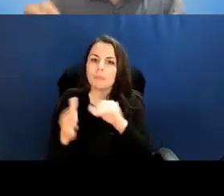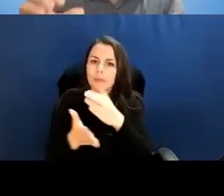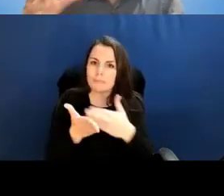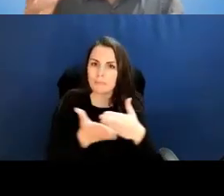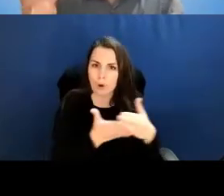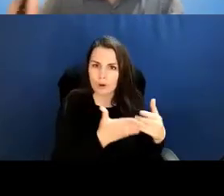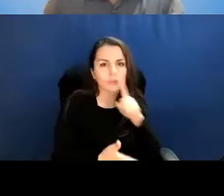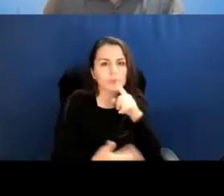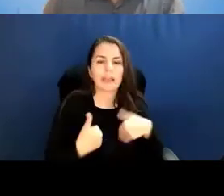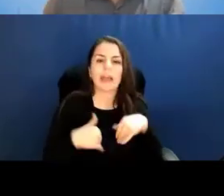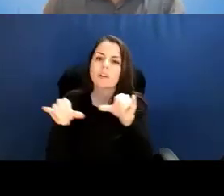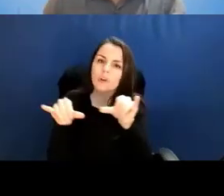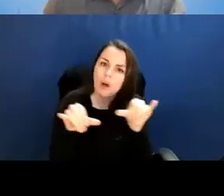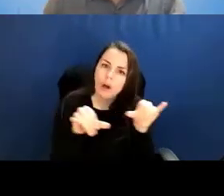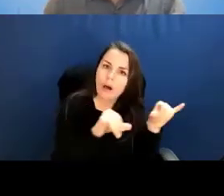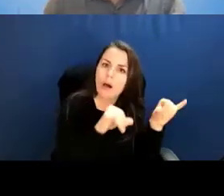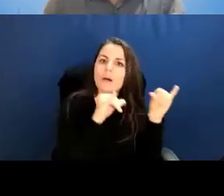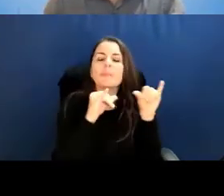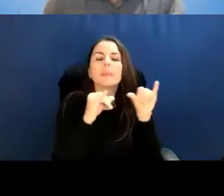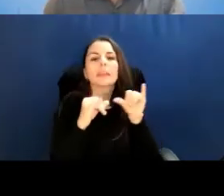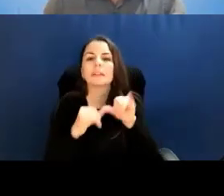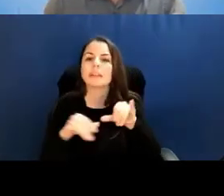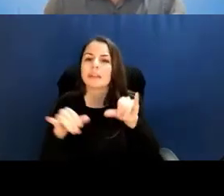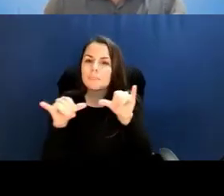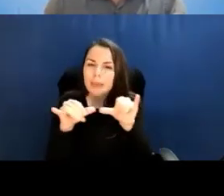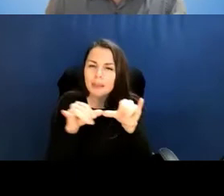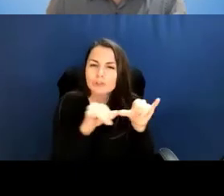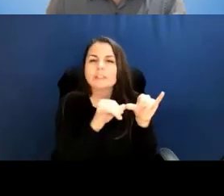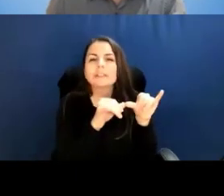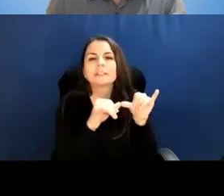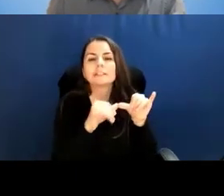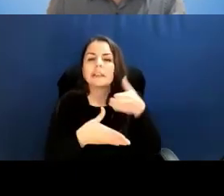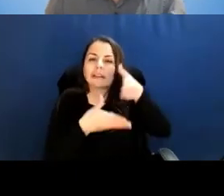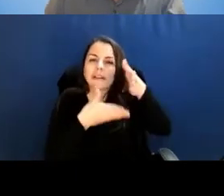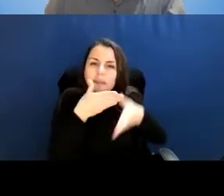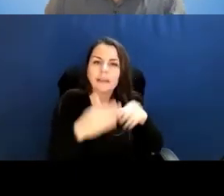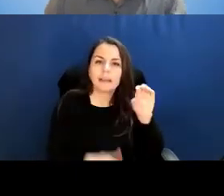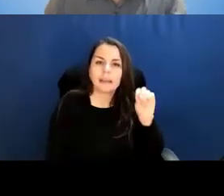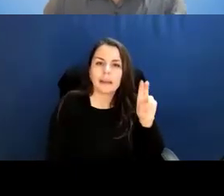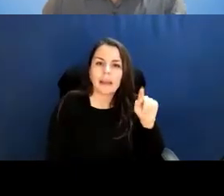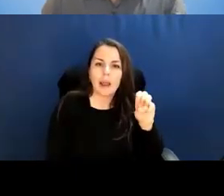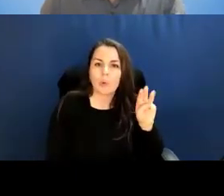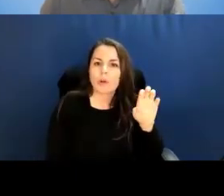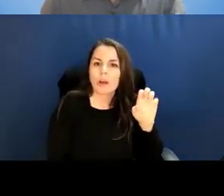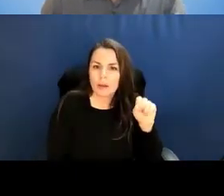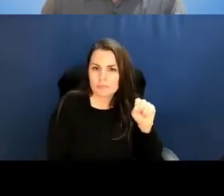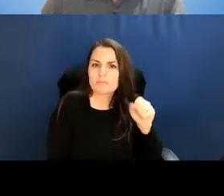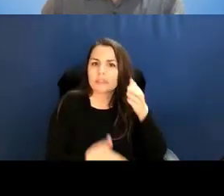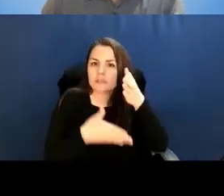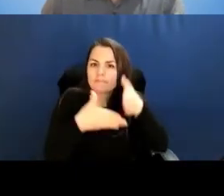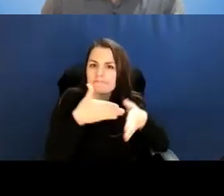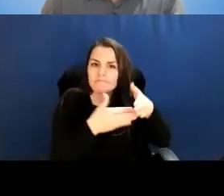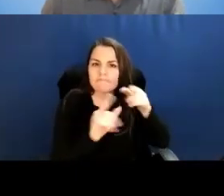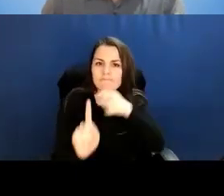and we are capturing outcomes of this program. And so the kind of outcomes we look at are the number of innovators we have trained